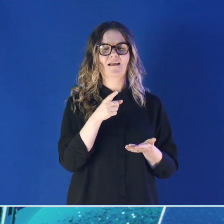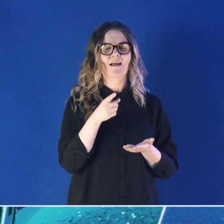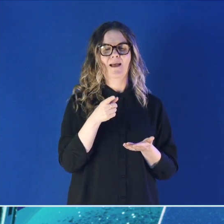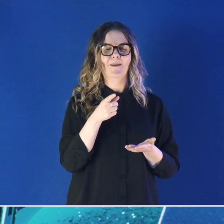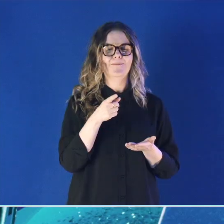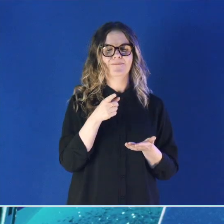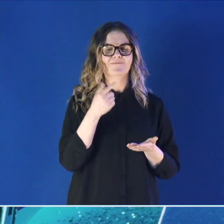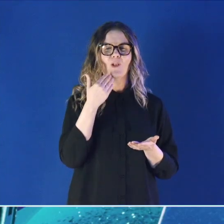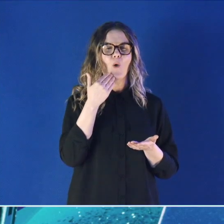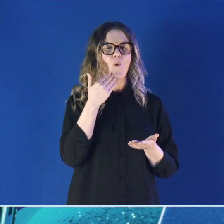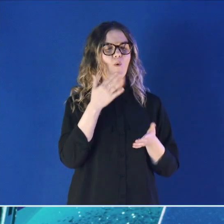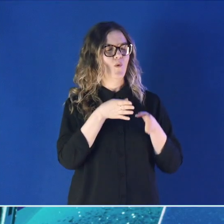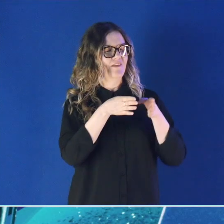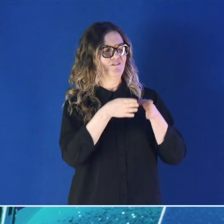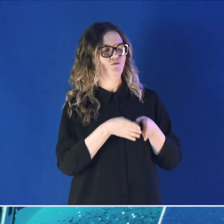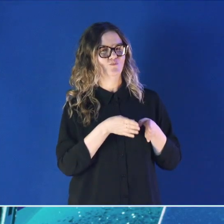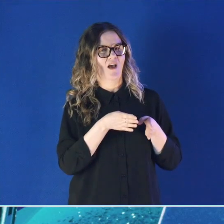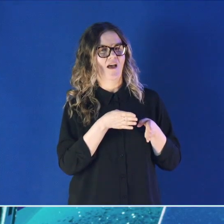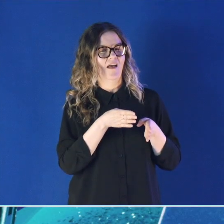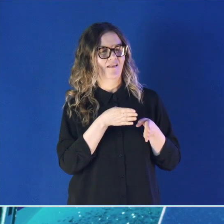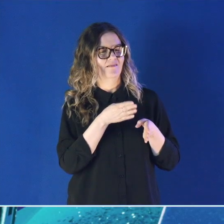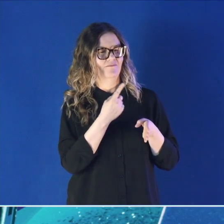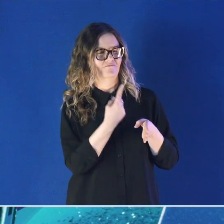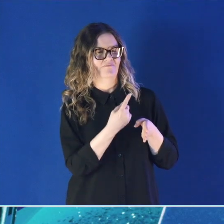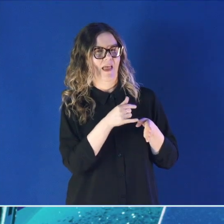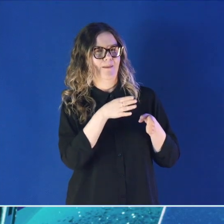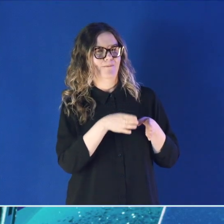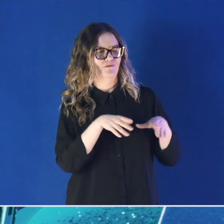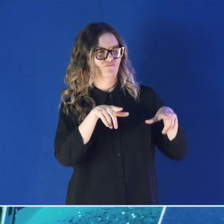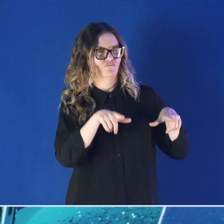It was the entire section. They were like, what is that?